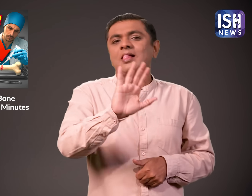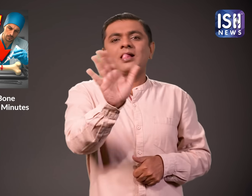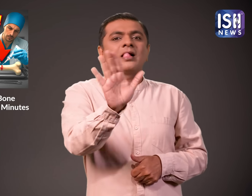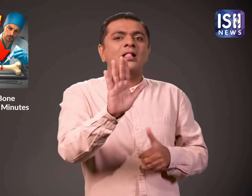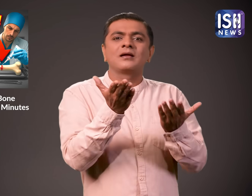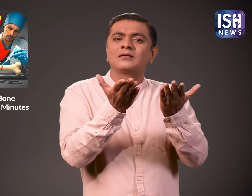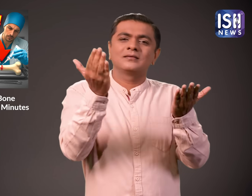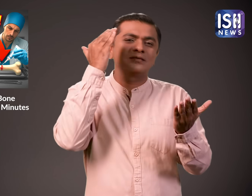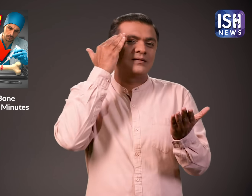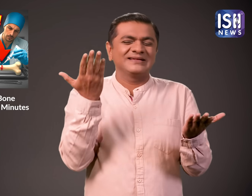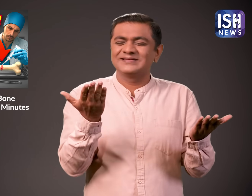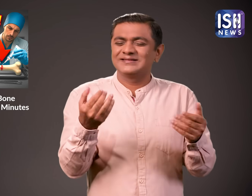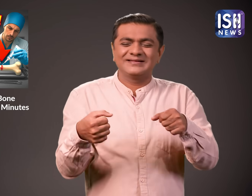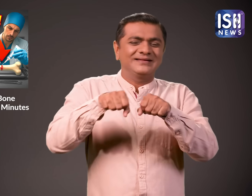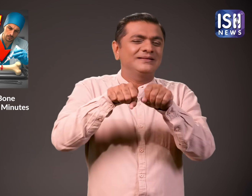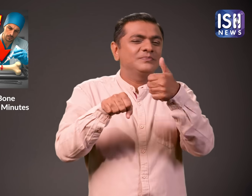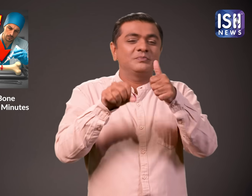No! It's impossible.